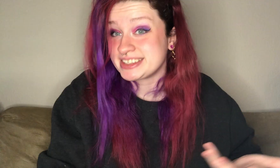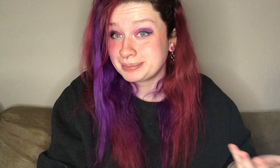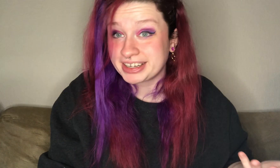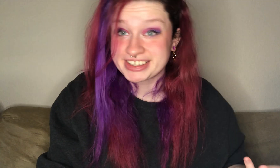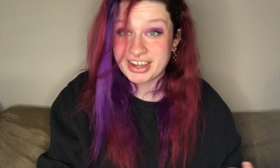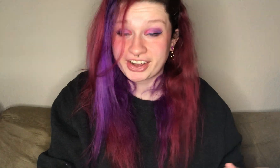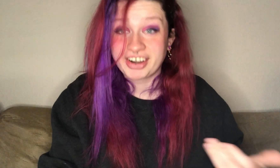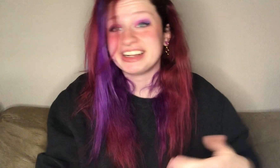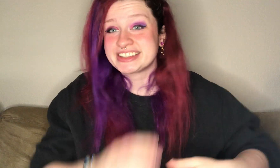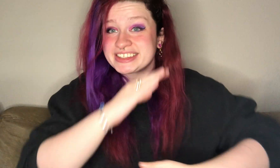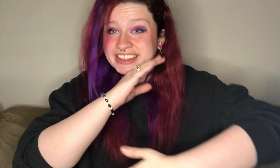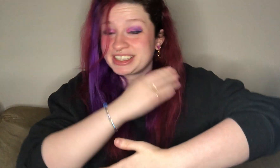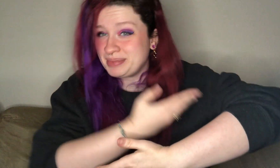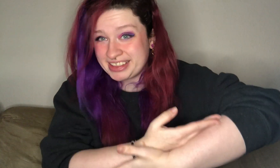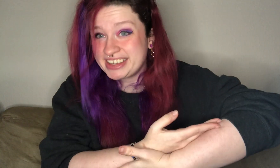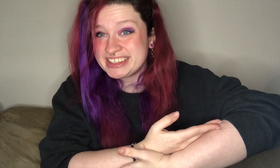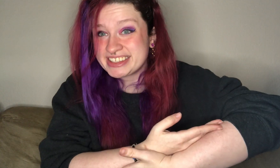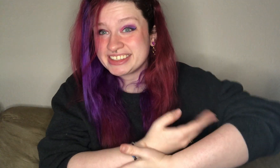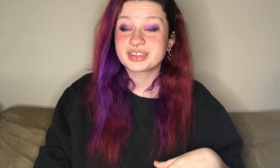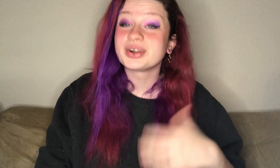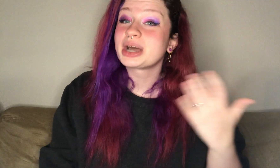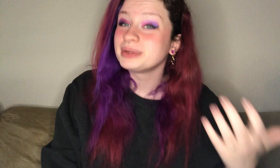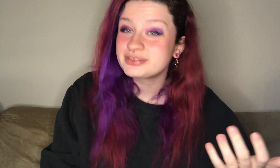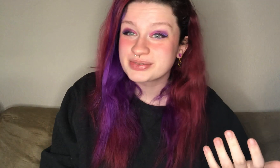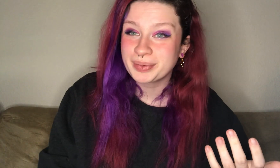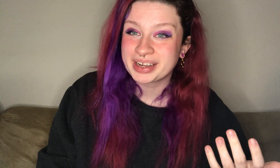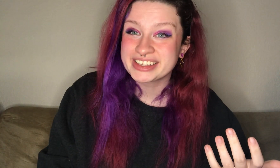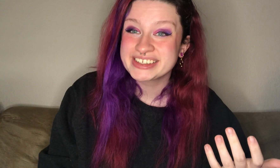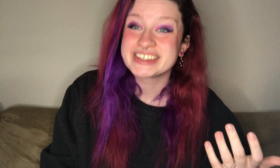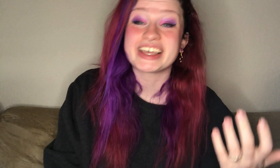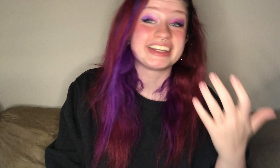somebody's daughter it's still gonna be this there are a couple of different ways to sign